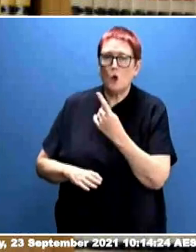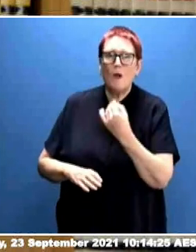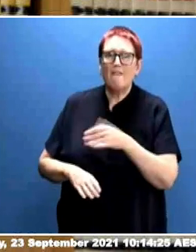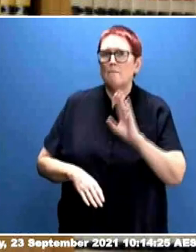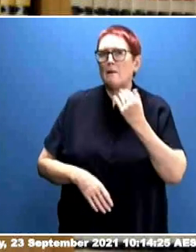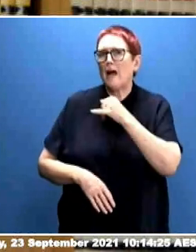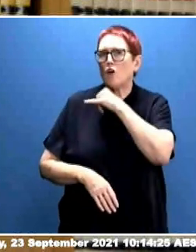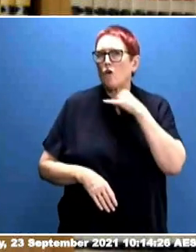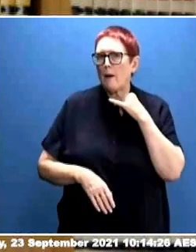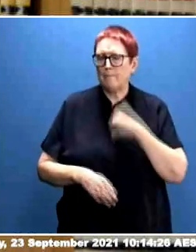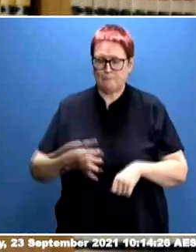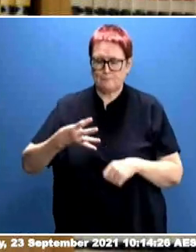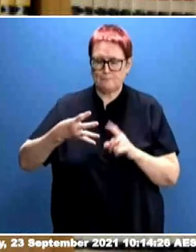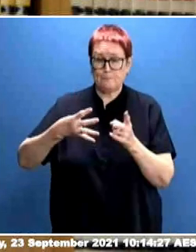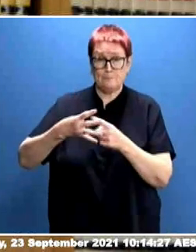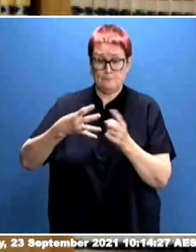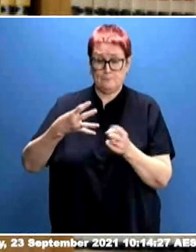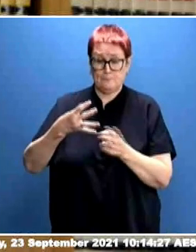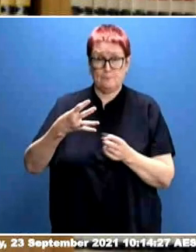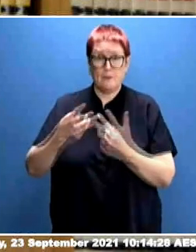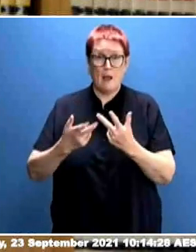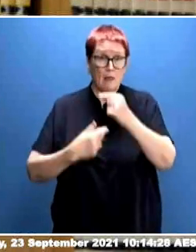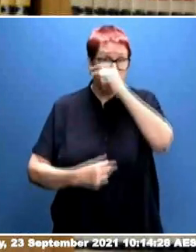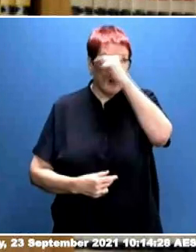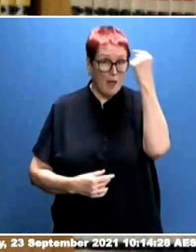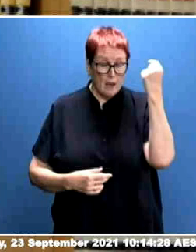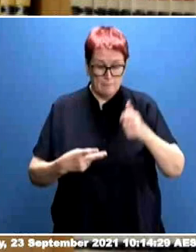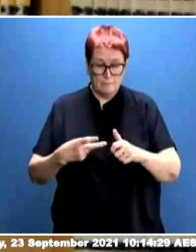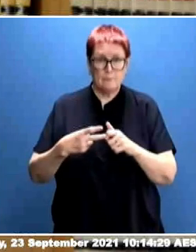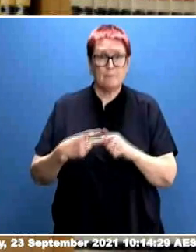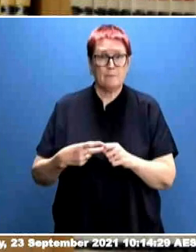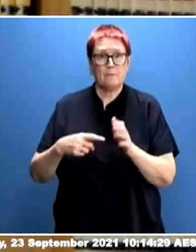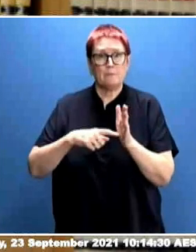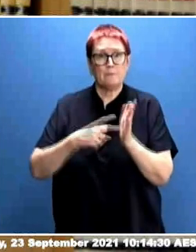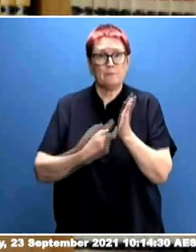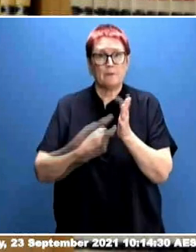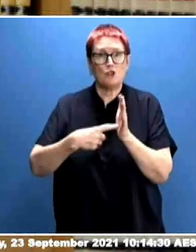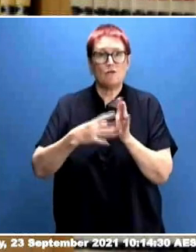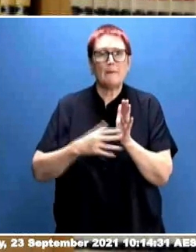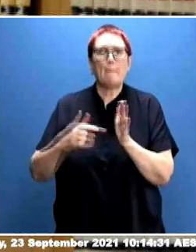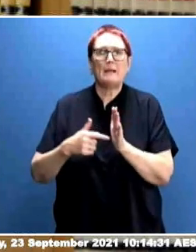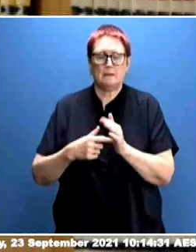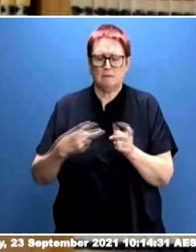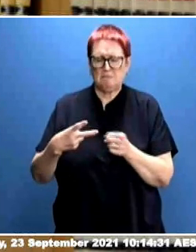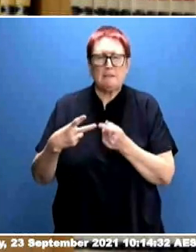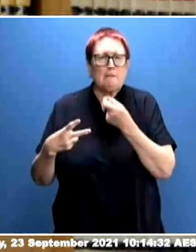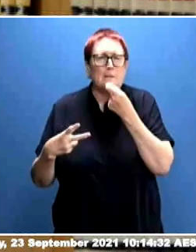The other three purposes that were identified was a treatment service, so there were a very small number of services